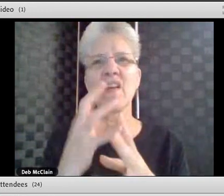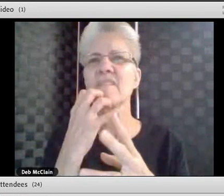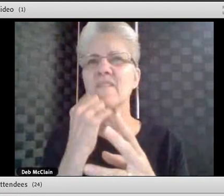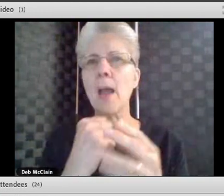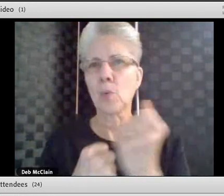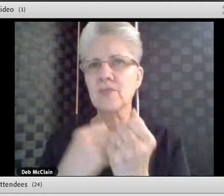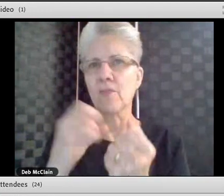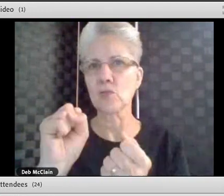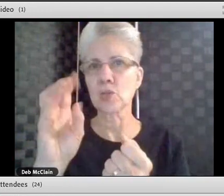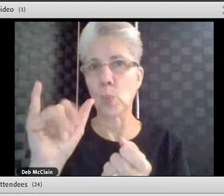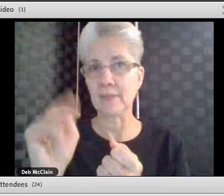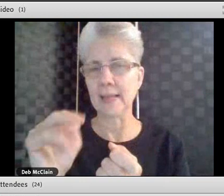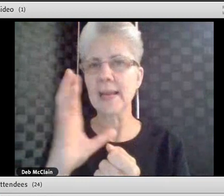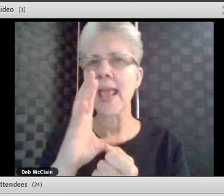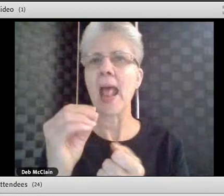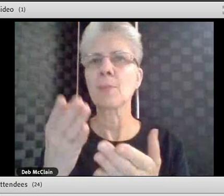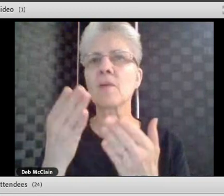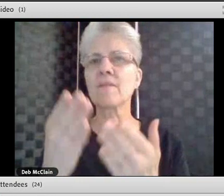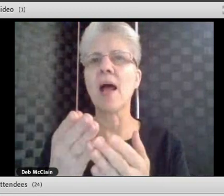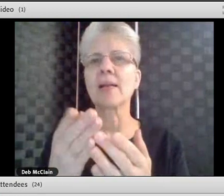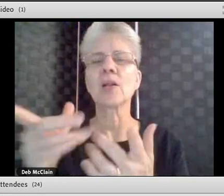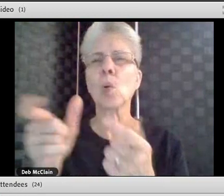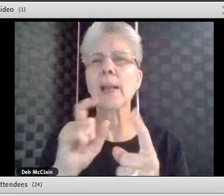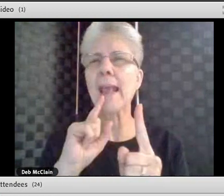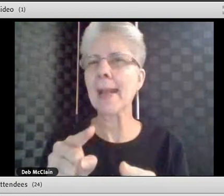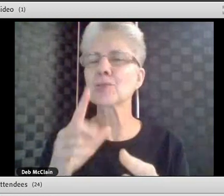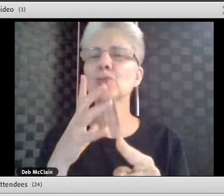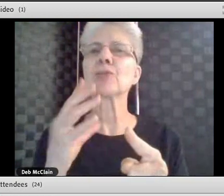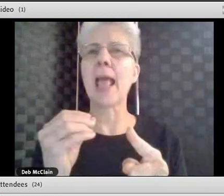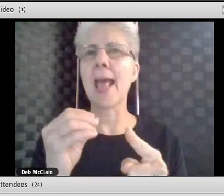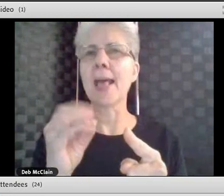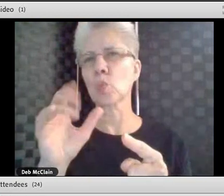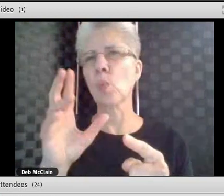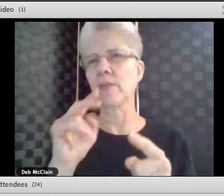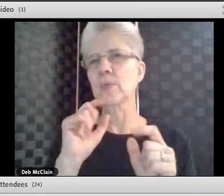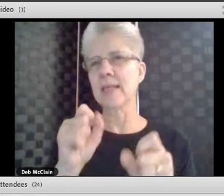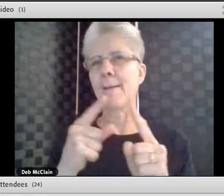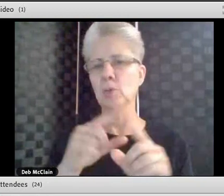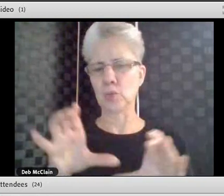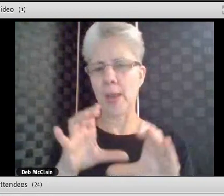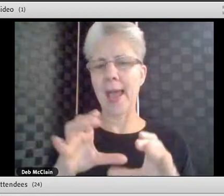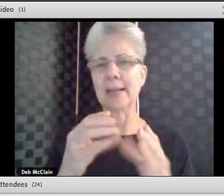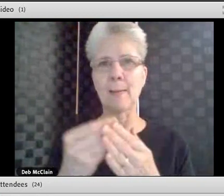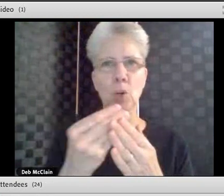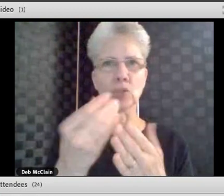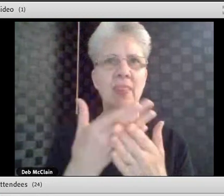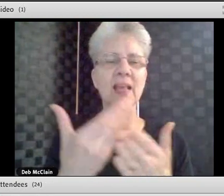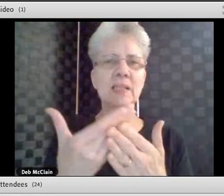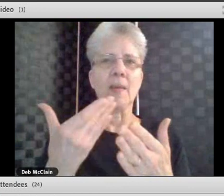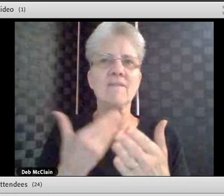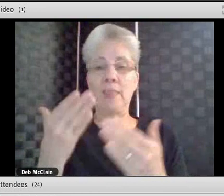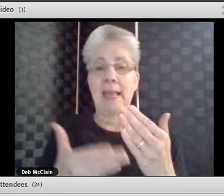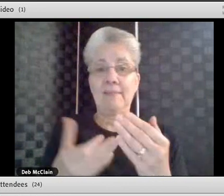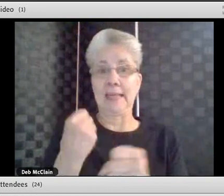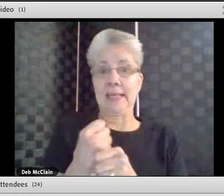He was a very valuable resource for SWFLN, and he provided quick answers, and SWFLN was able to act and purchase things